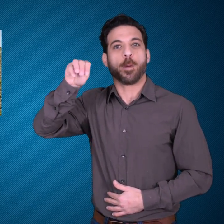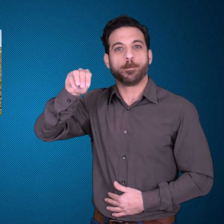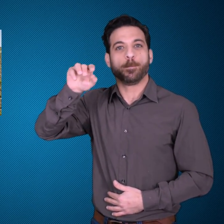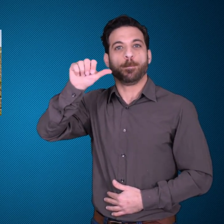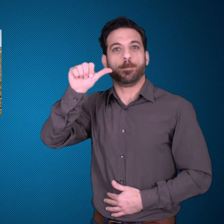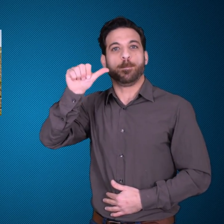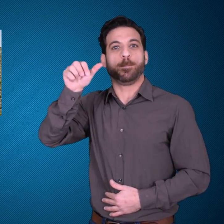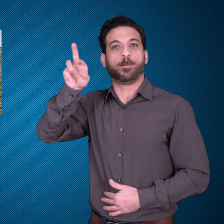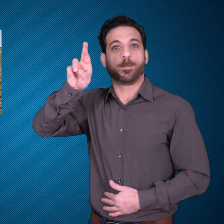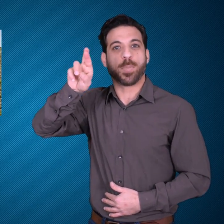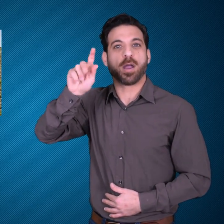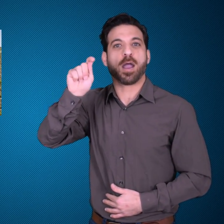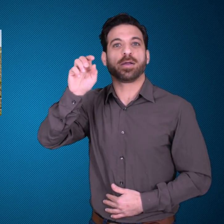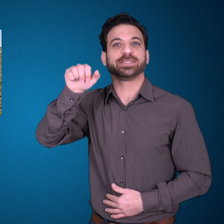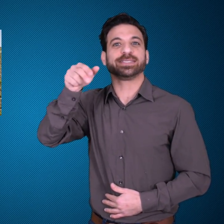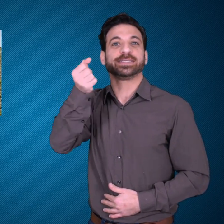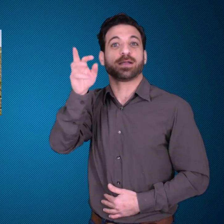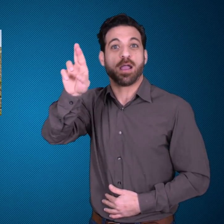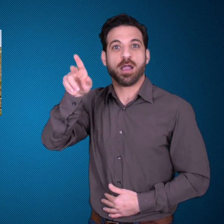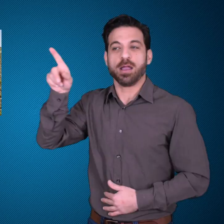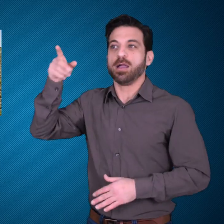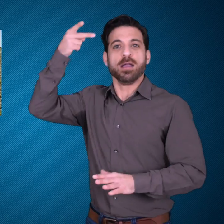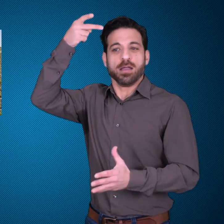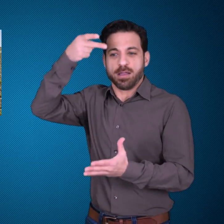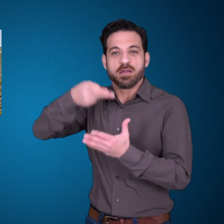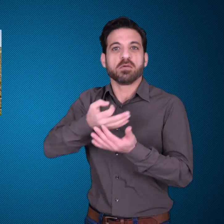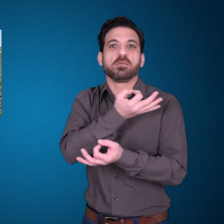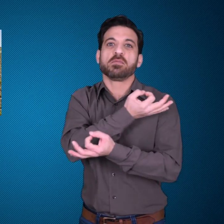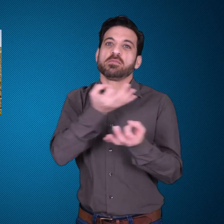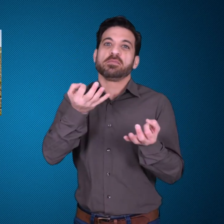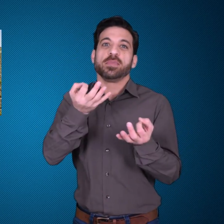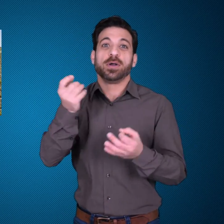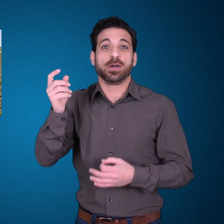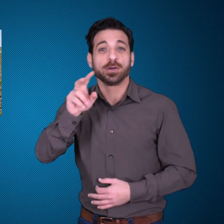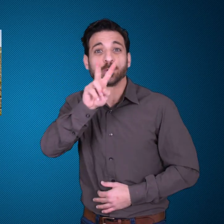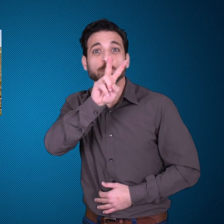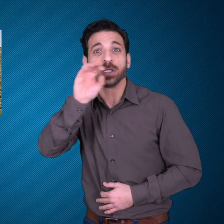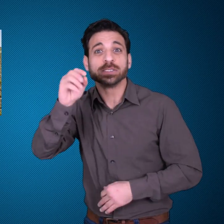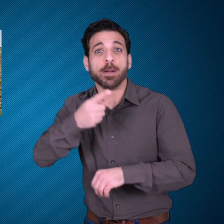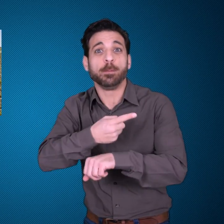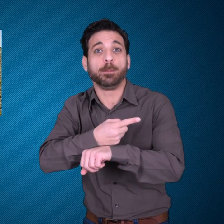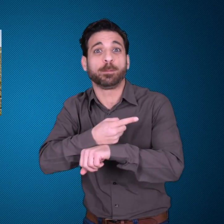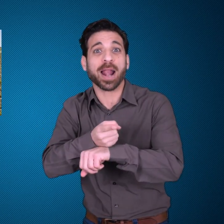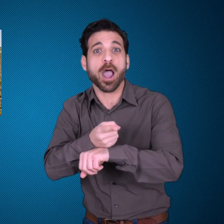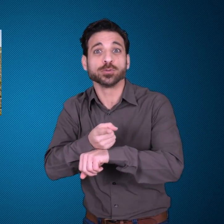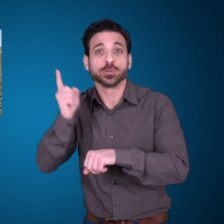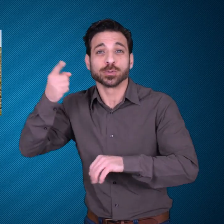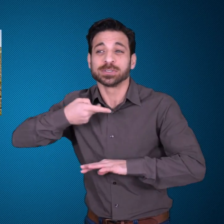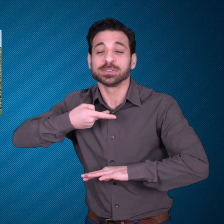balloon more than 24 miles above Earth's